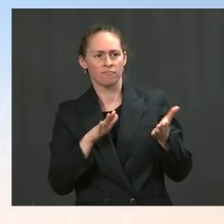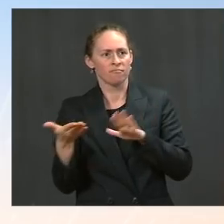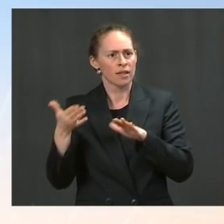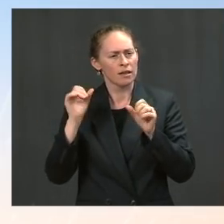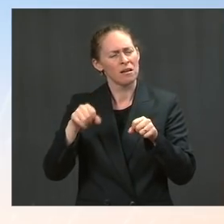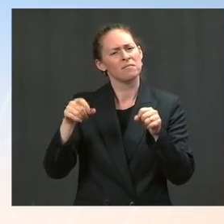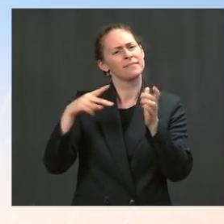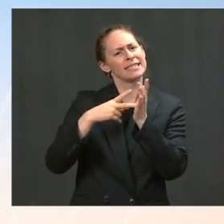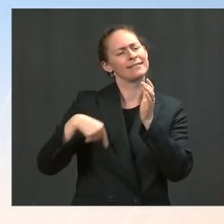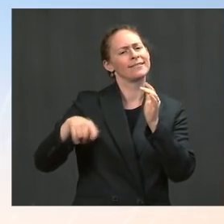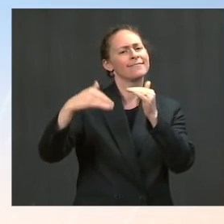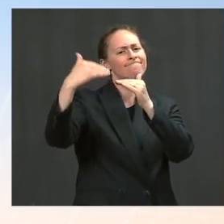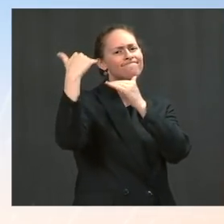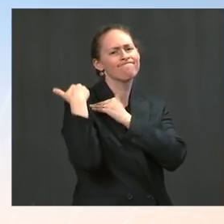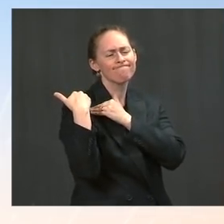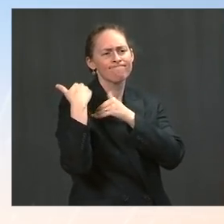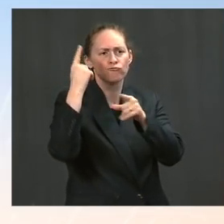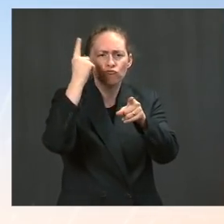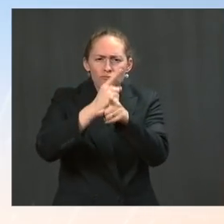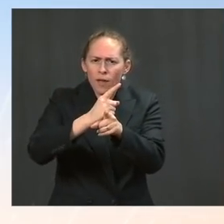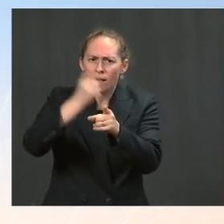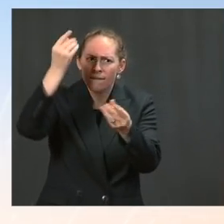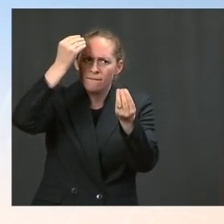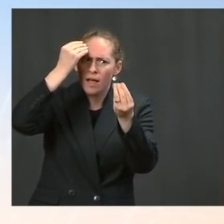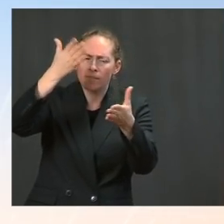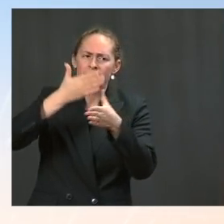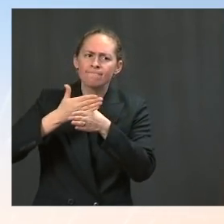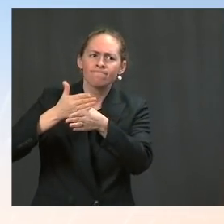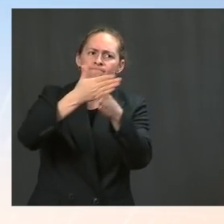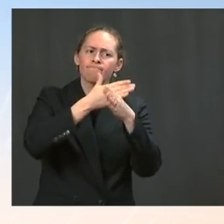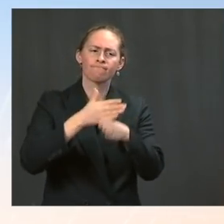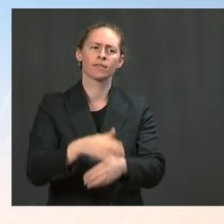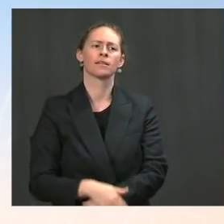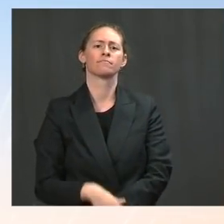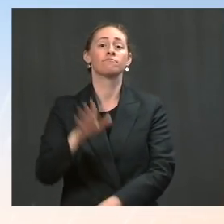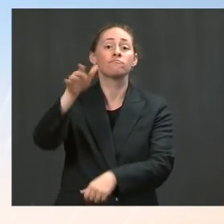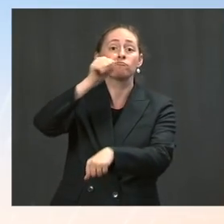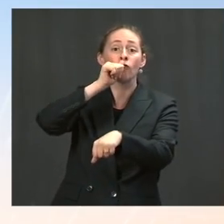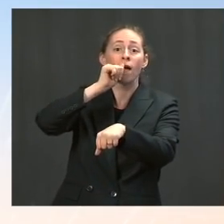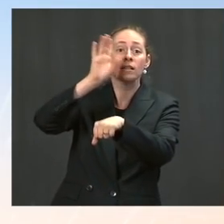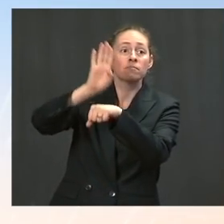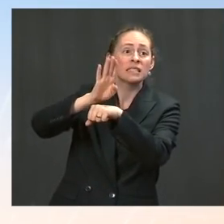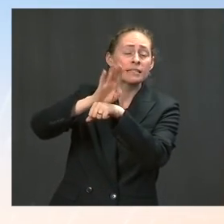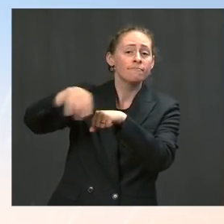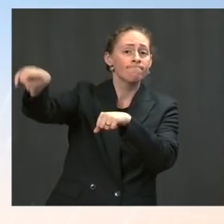Obviously, those are steps they have taken. They're a private-sector company. They're going to make decisions about additional steps they can take.